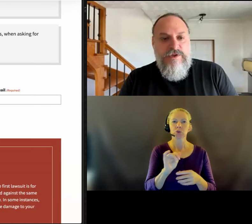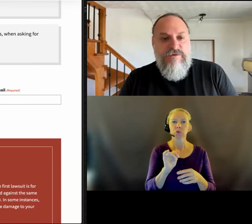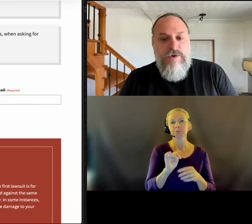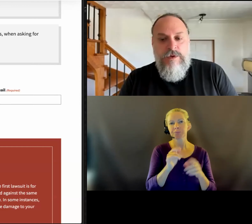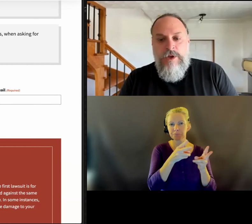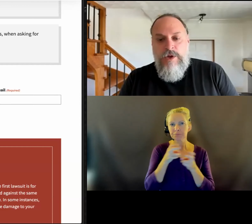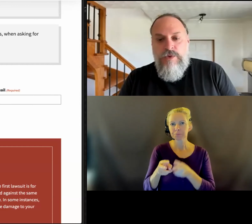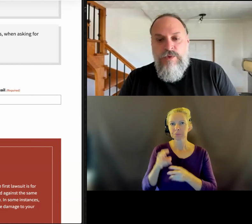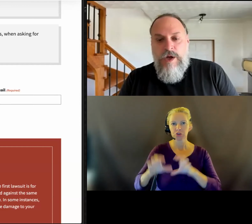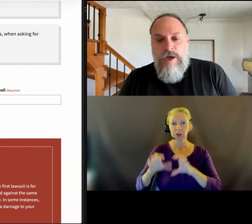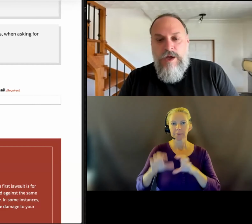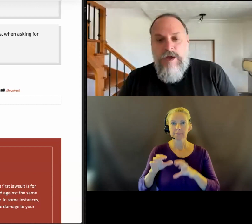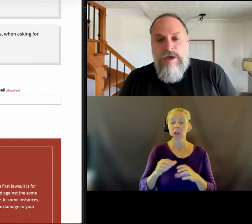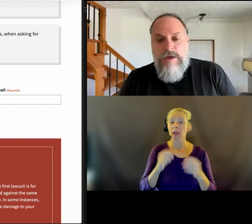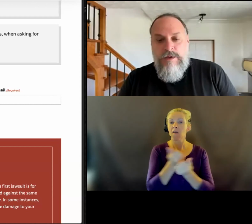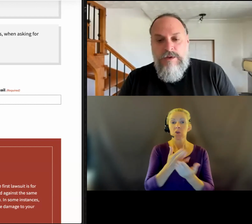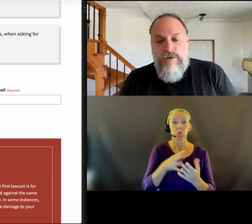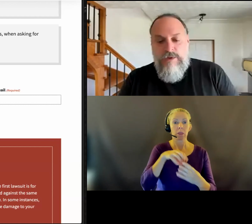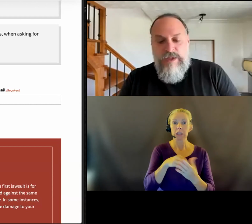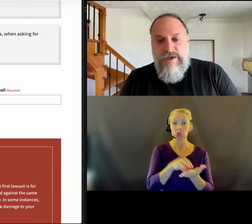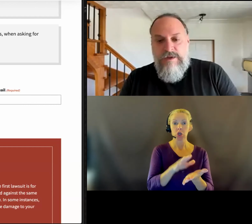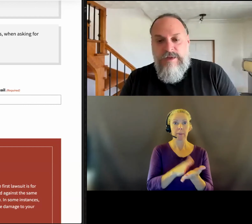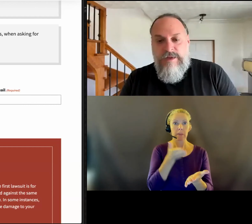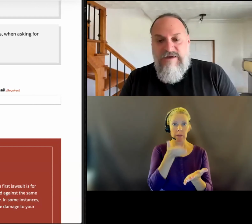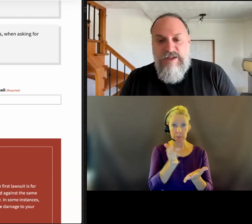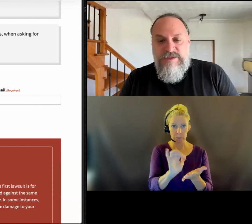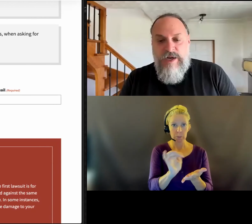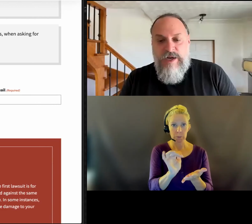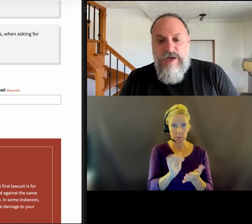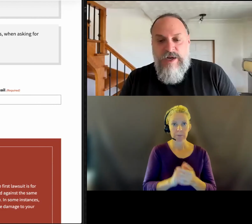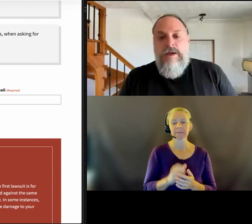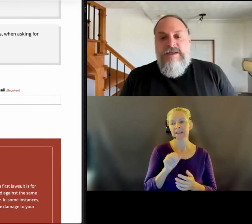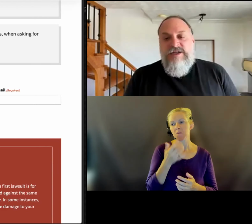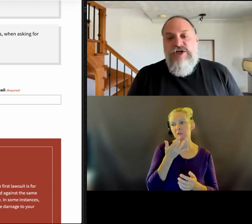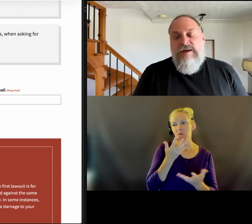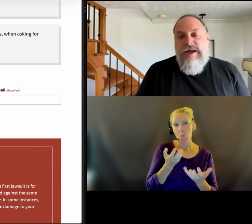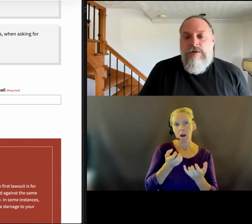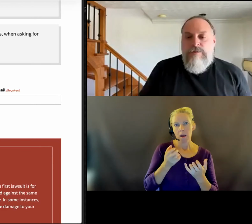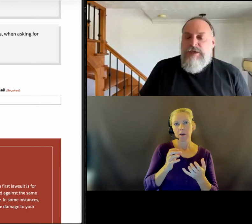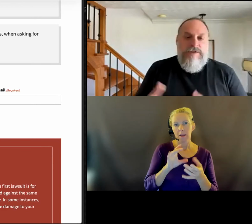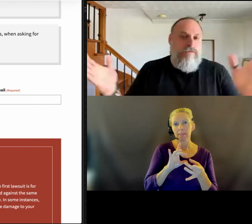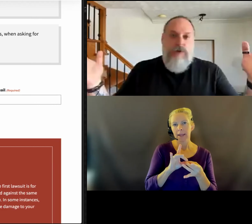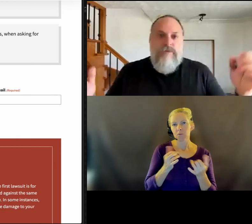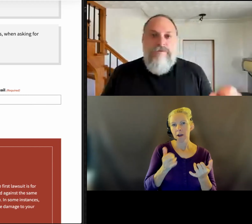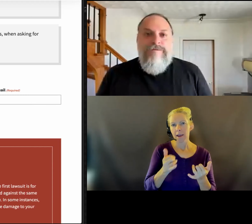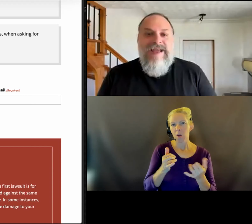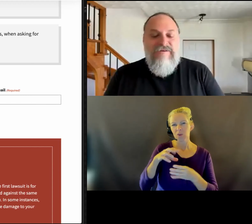For those of you who like to have the links ready, it is in the chat now.